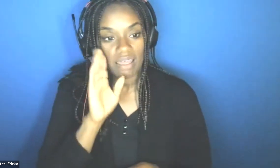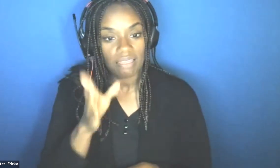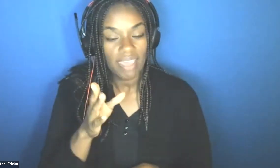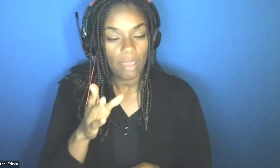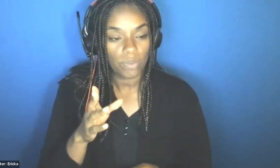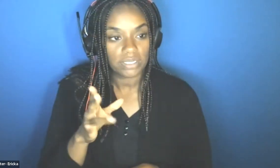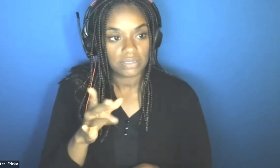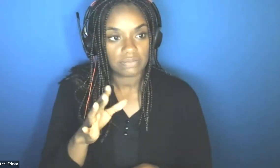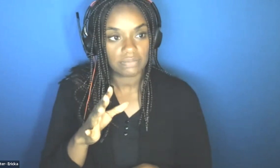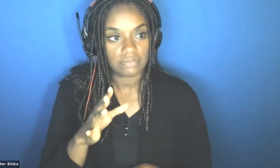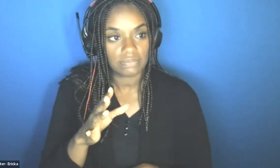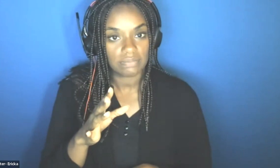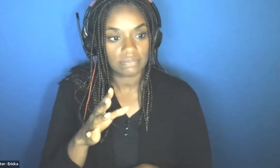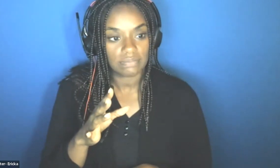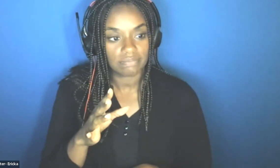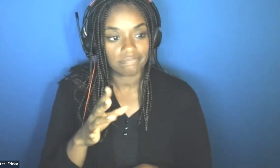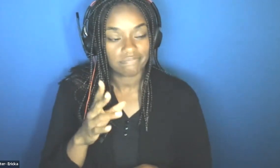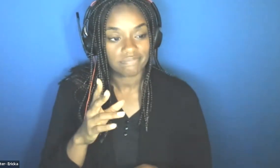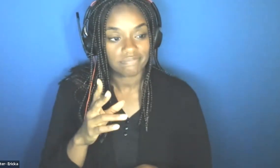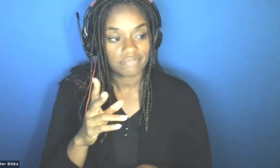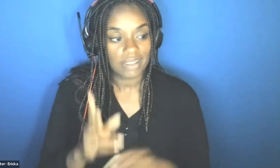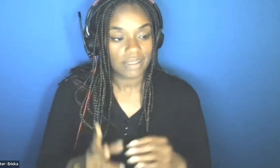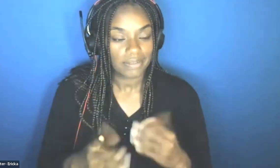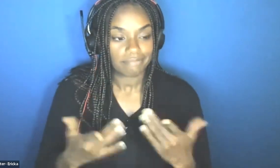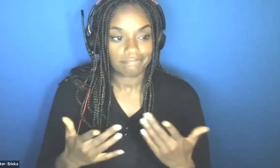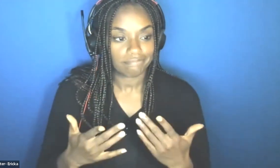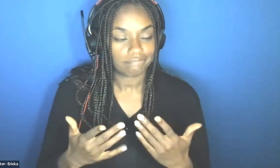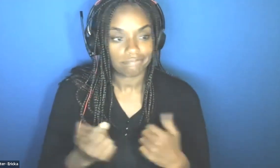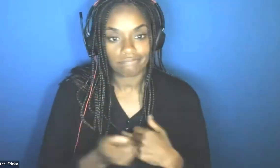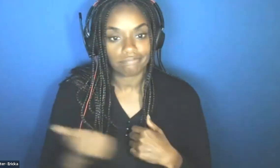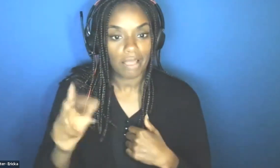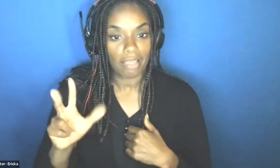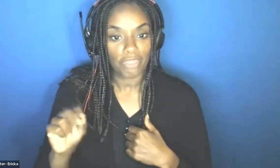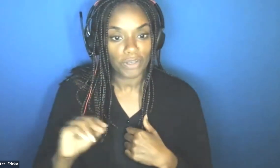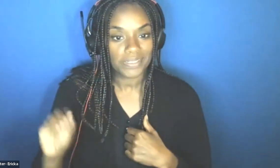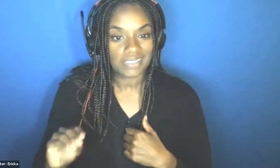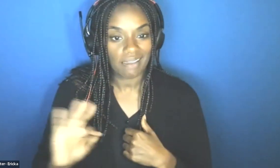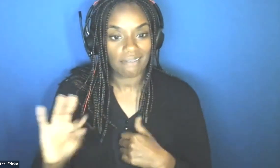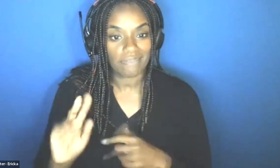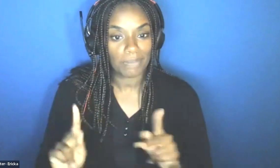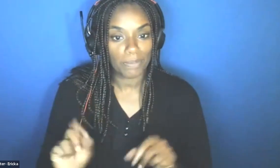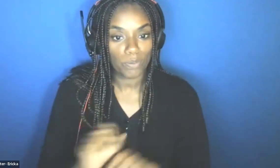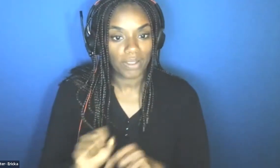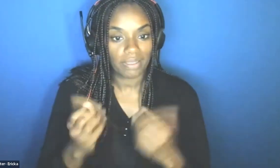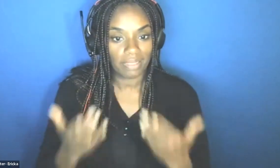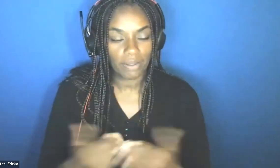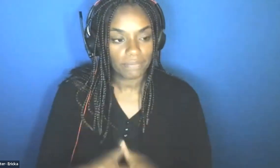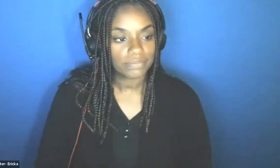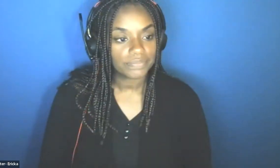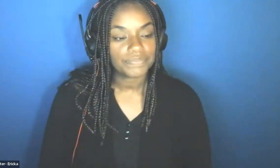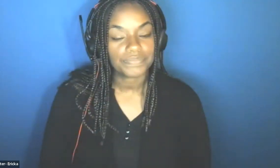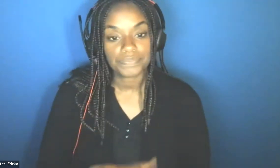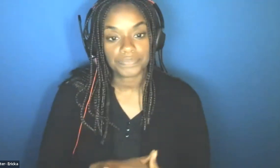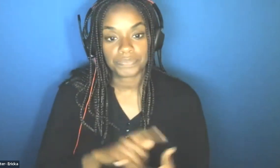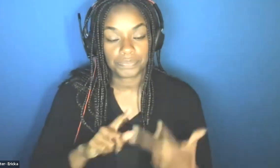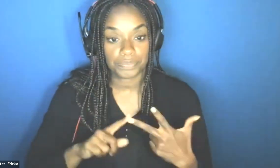They also believed that the --